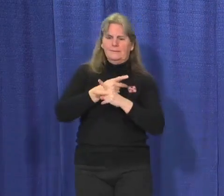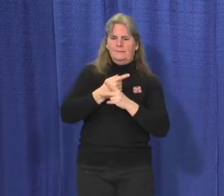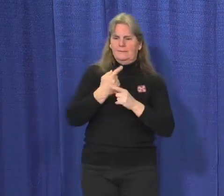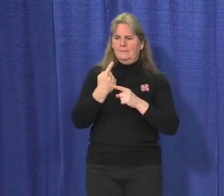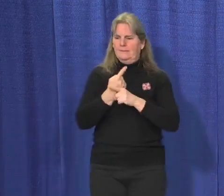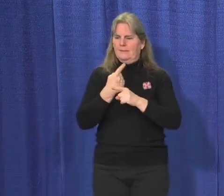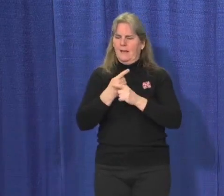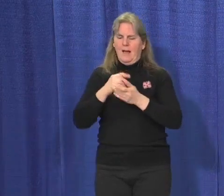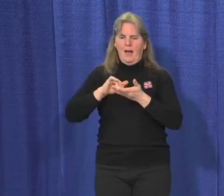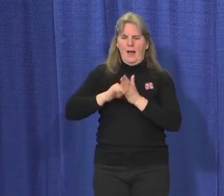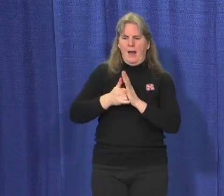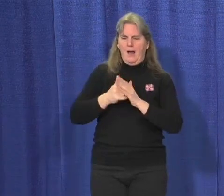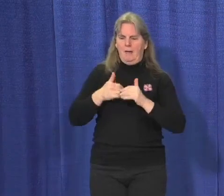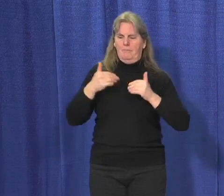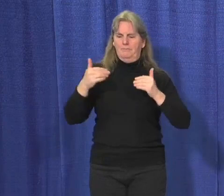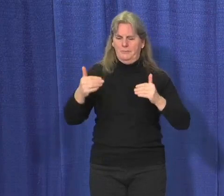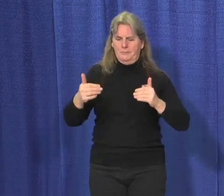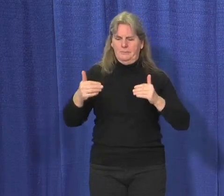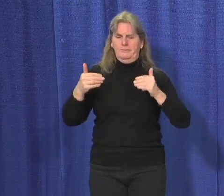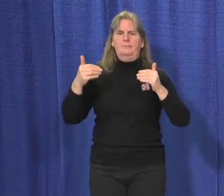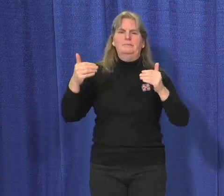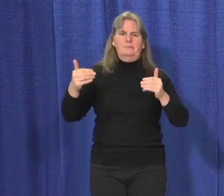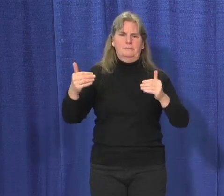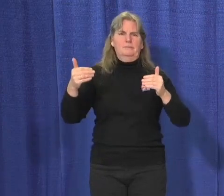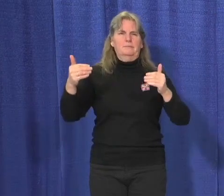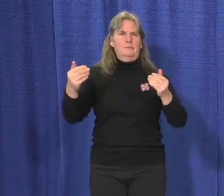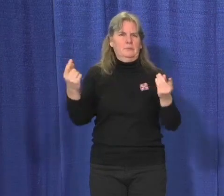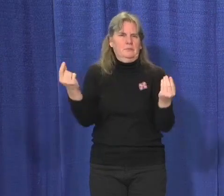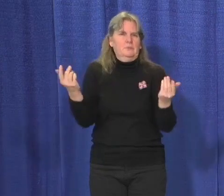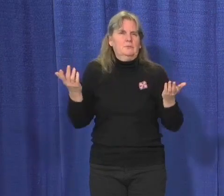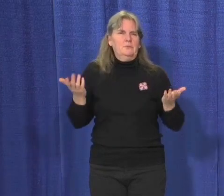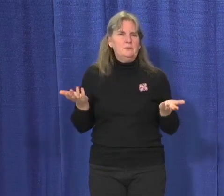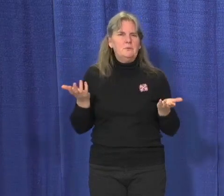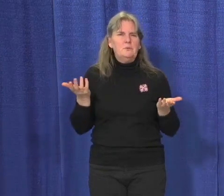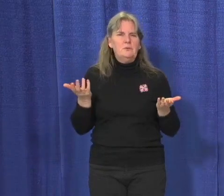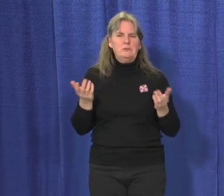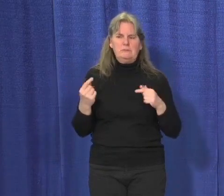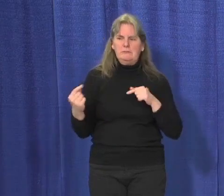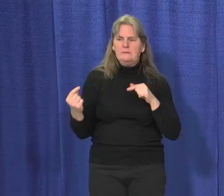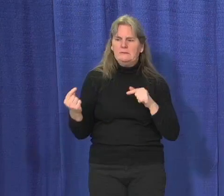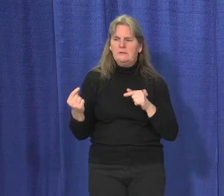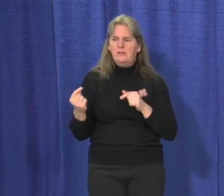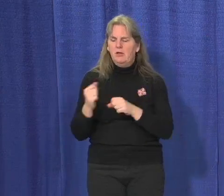right way forward in this kind of current struggle between